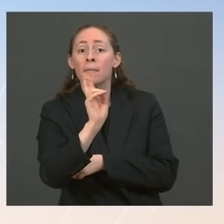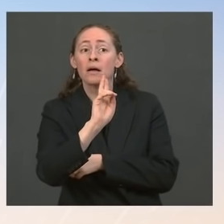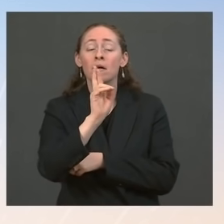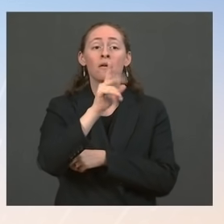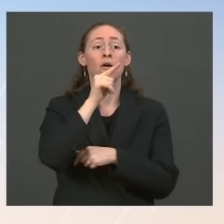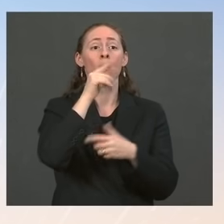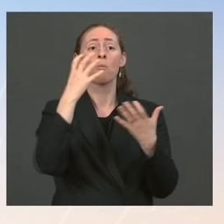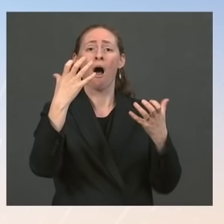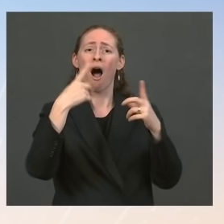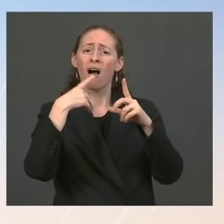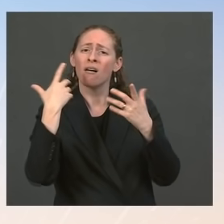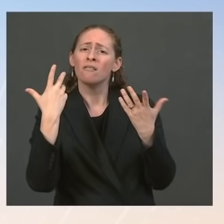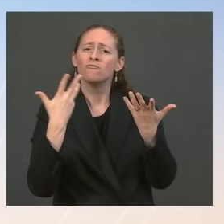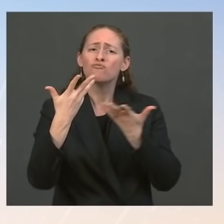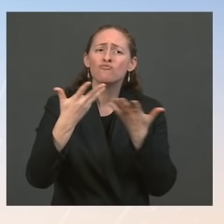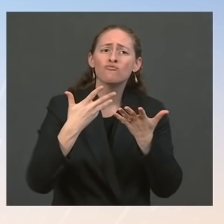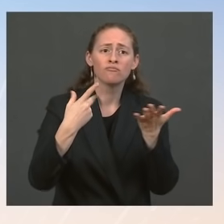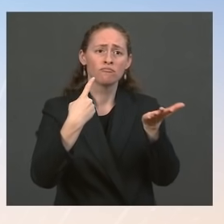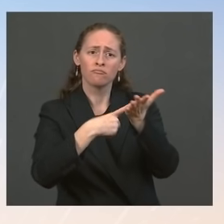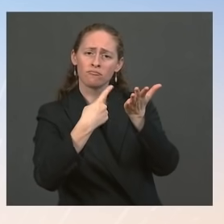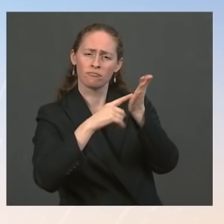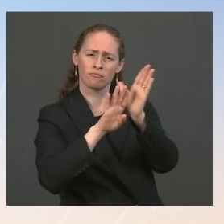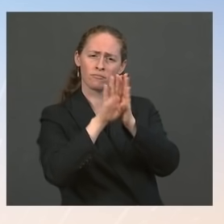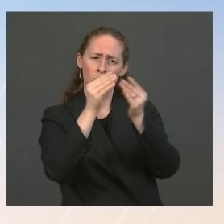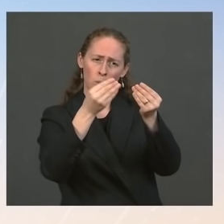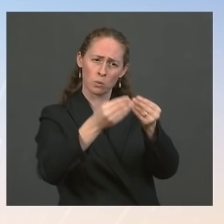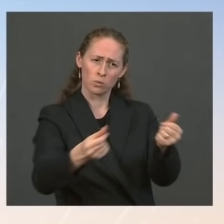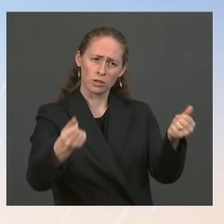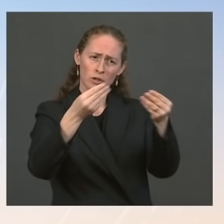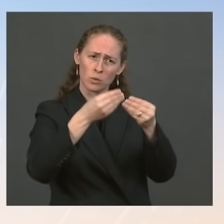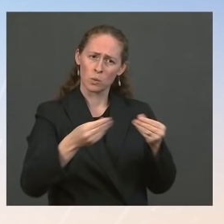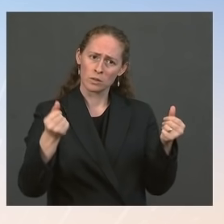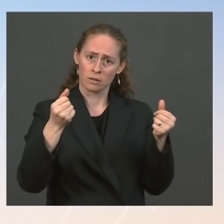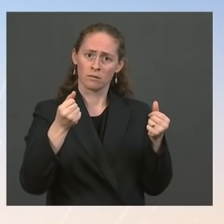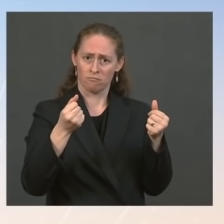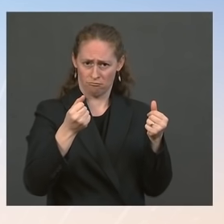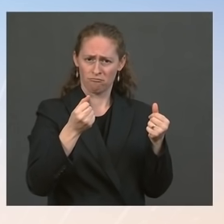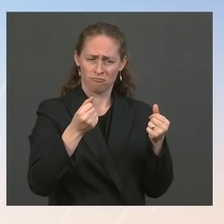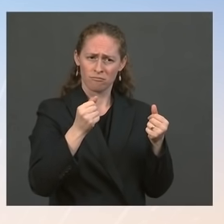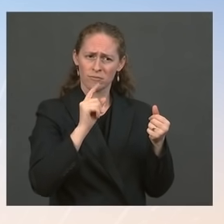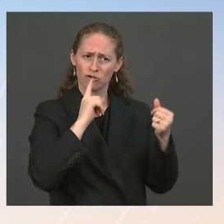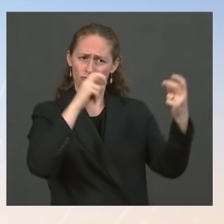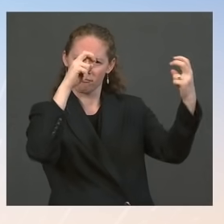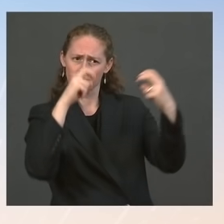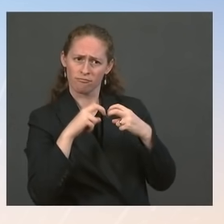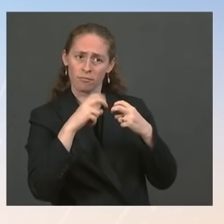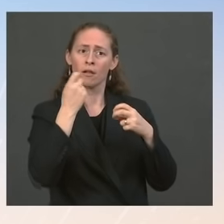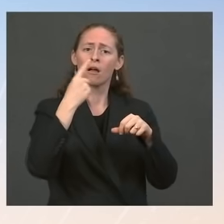about solutions to addressing what we all agree is not a long-term, sustainable, operational,